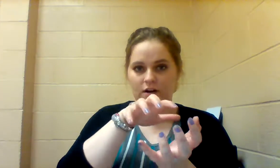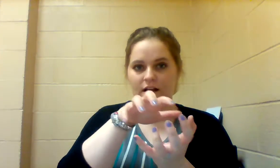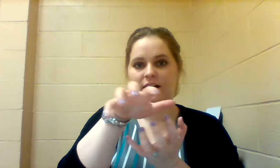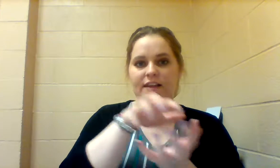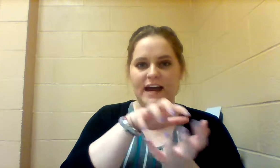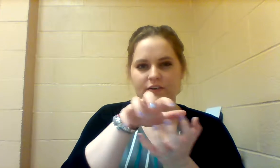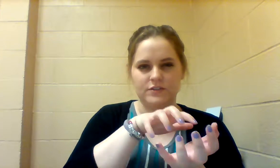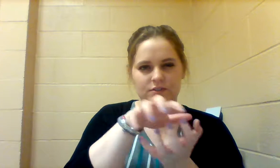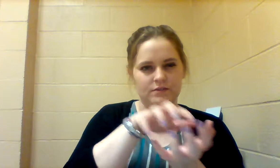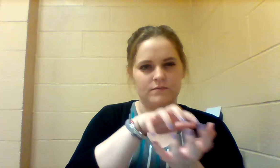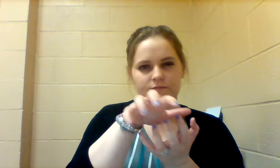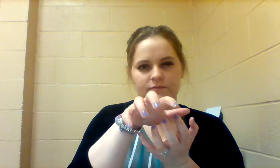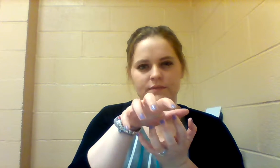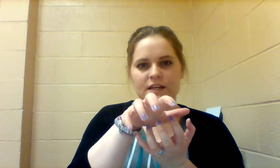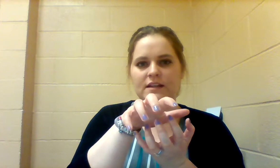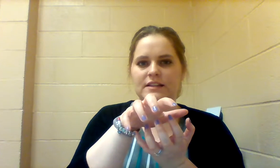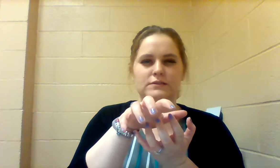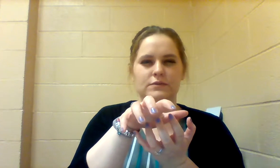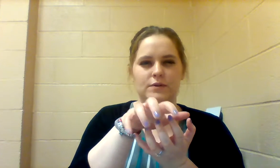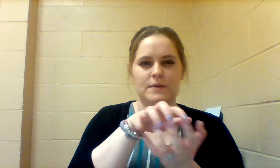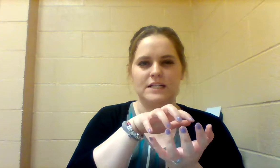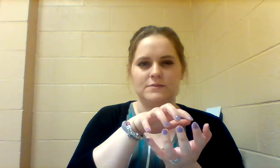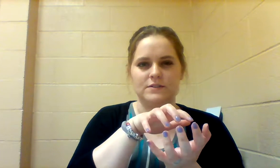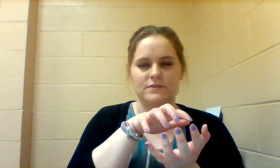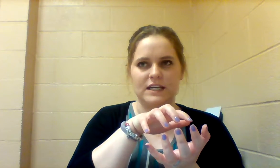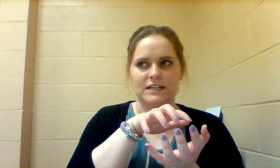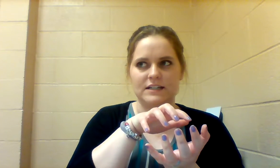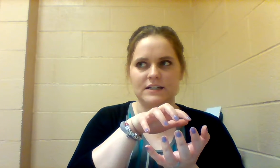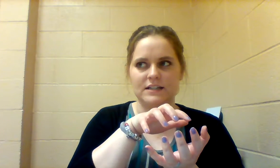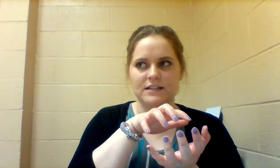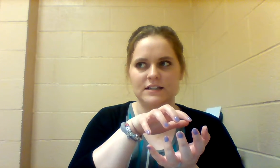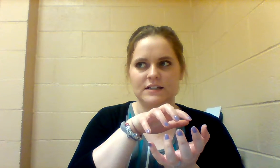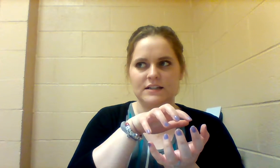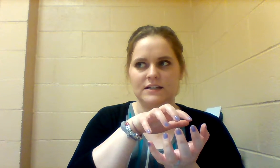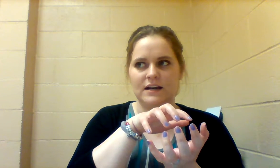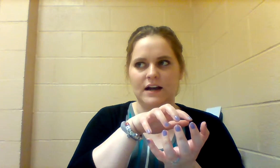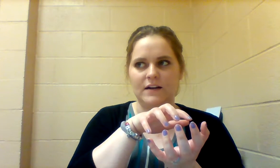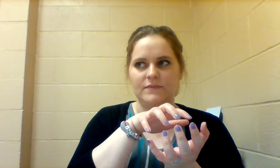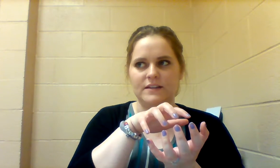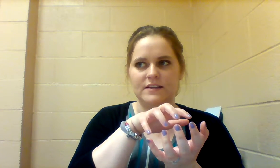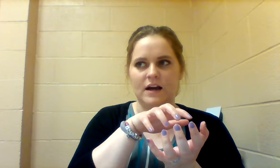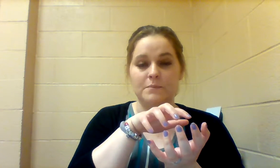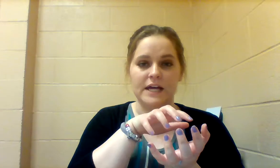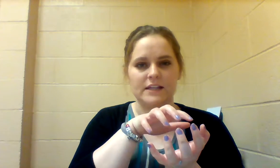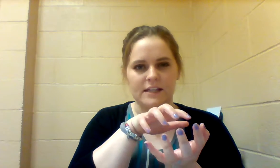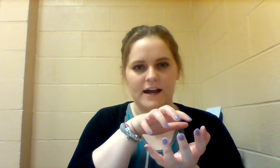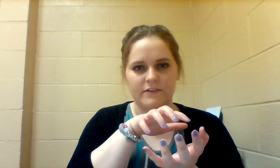LAUGH so this one reminds me of like a belly laugh like